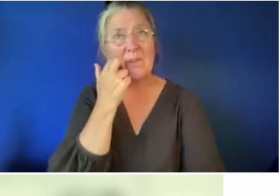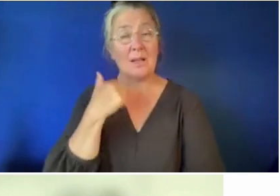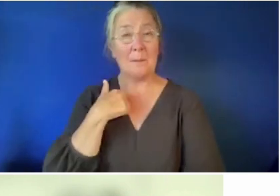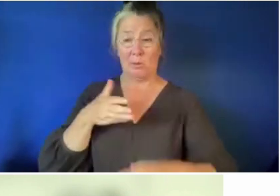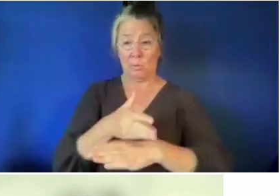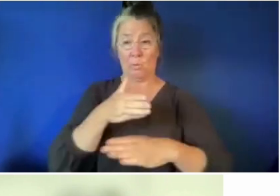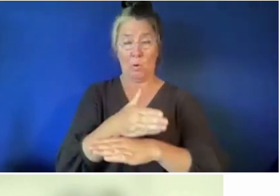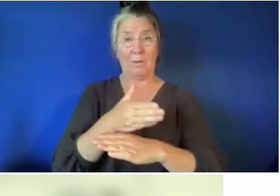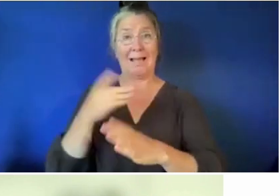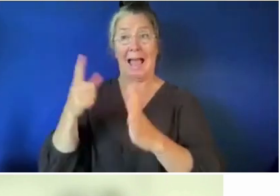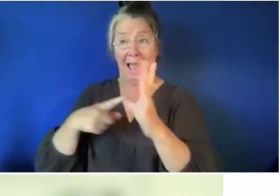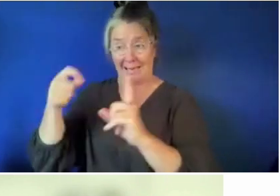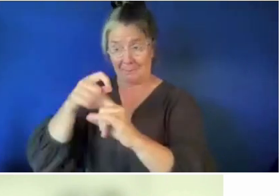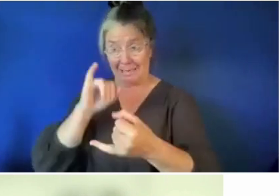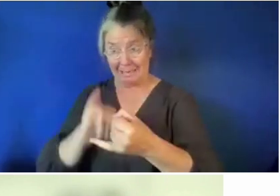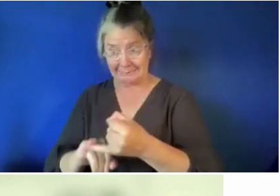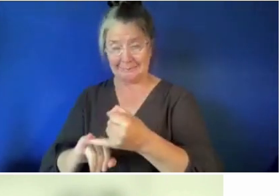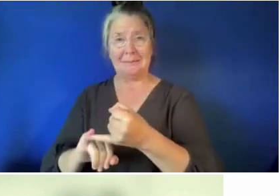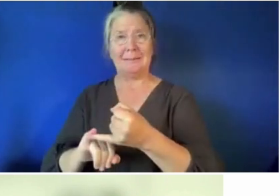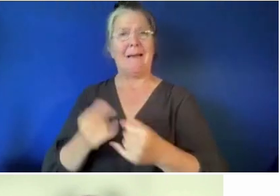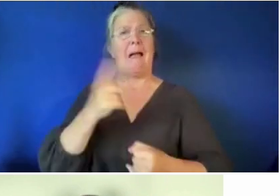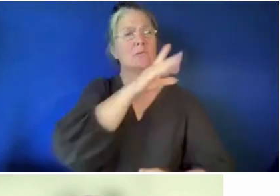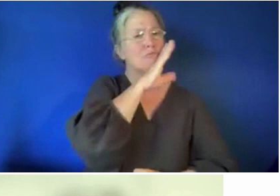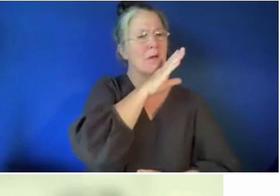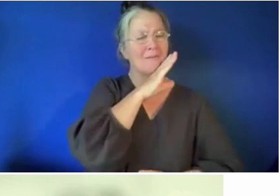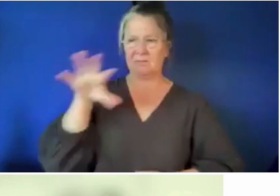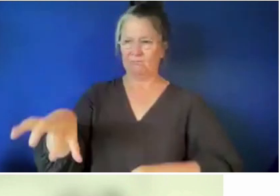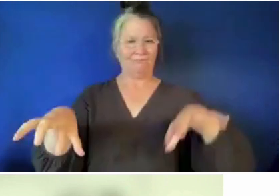and in the private sector is different. There are different skills and challenges,